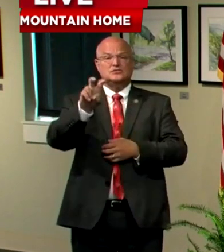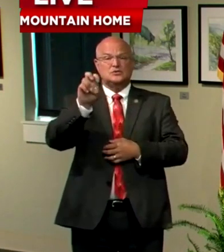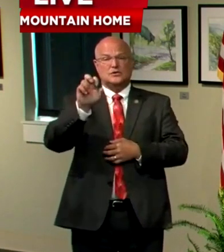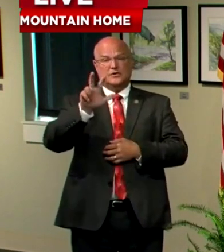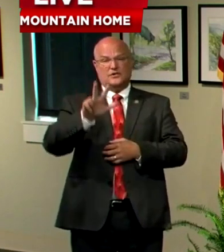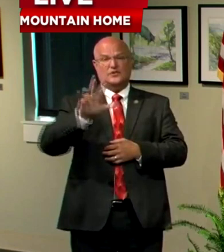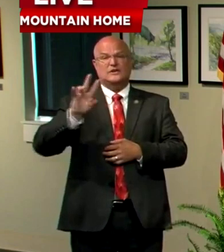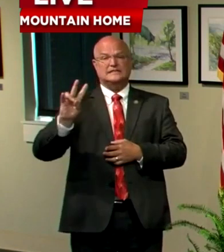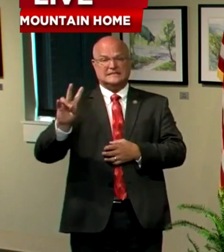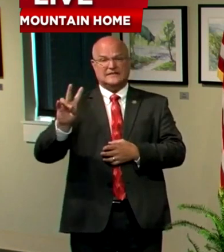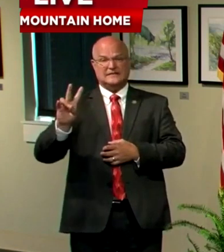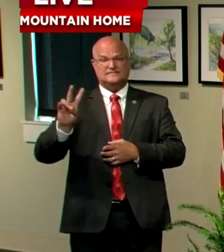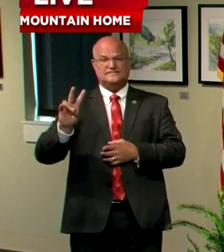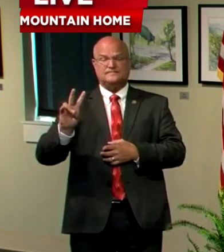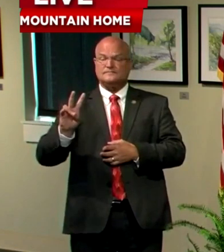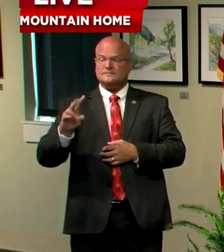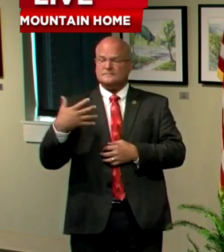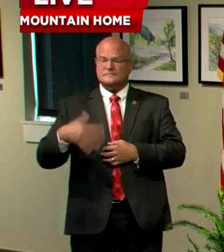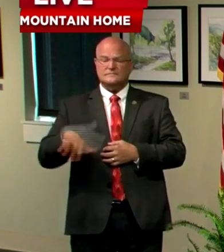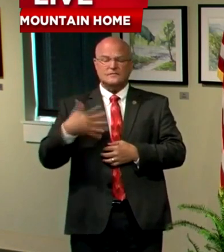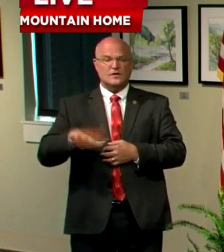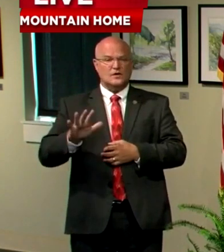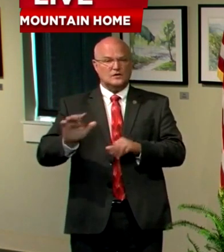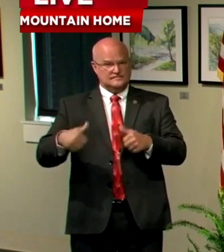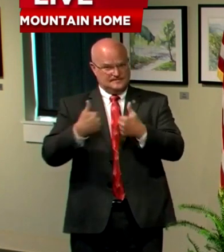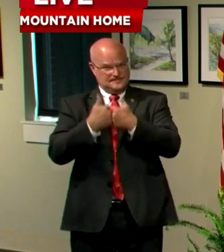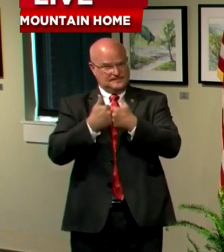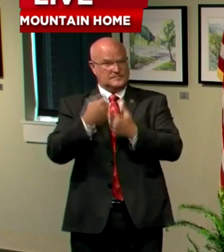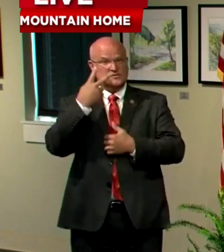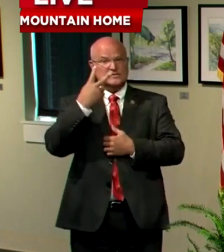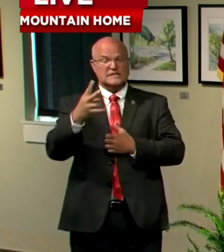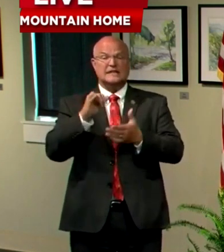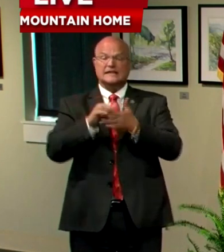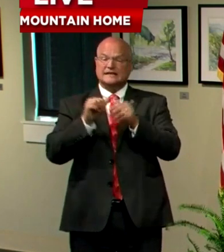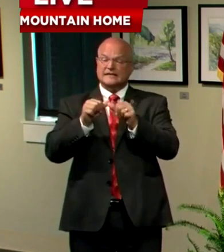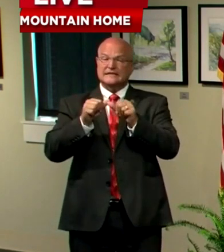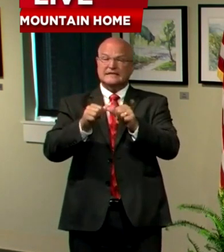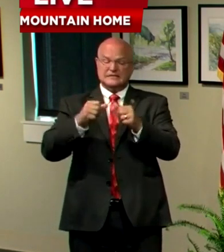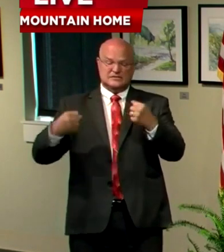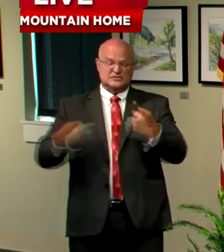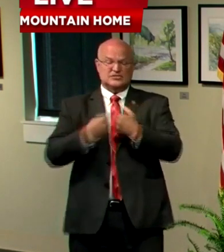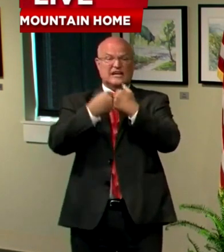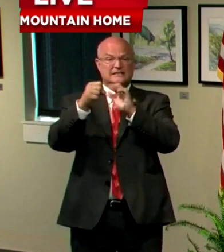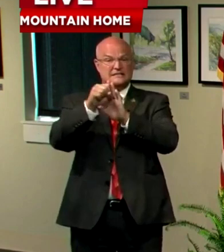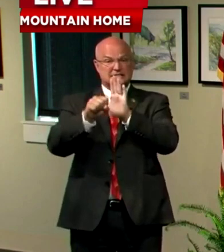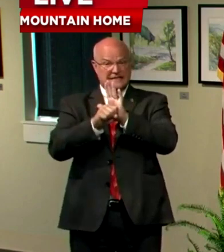ARKANSAS BECAUSE OF COVID-19 WE HAD AN INCREASE OF 10, THAT BRINGS US TO 237.